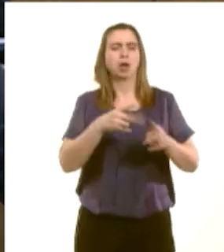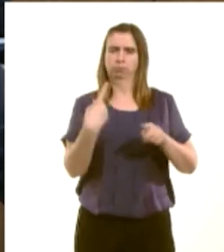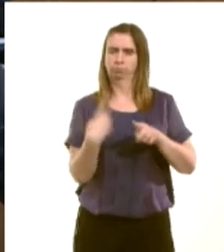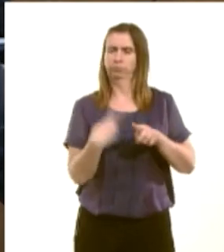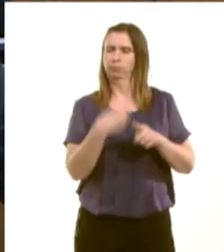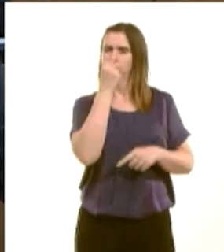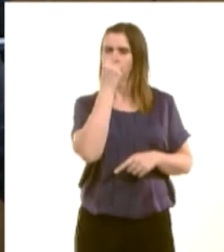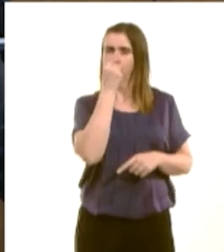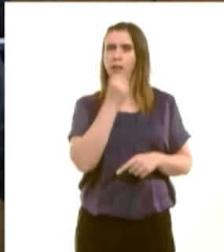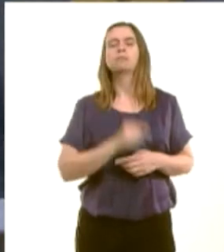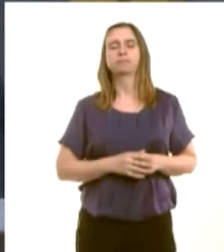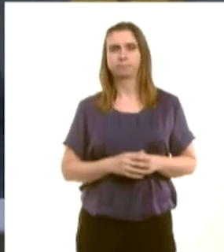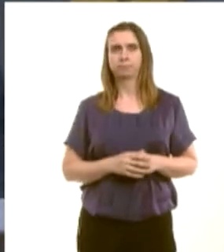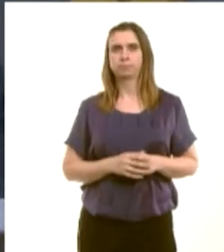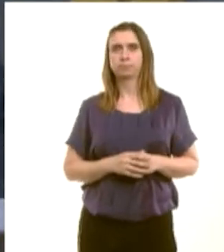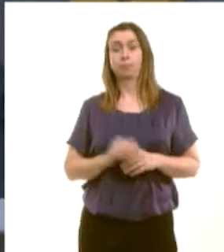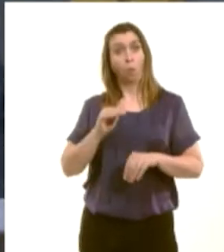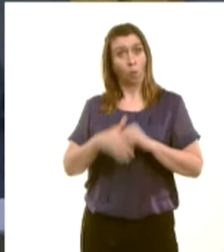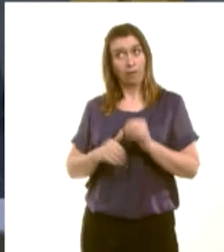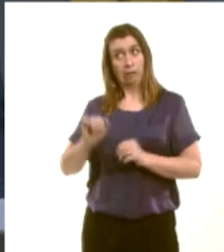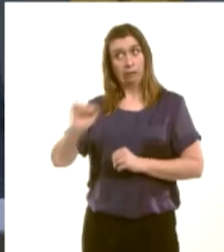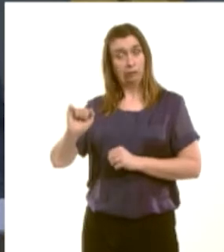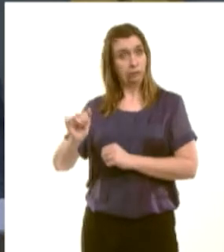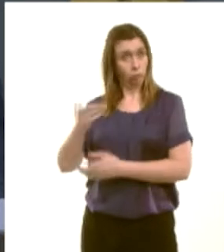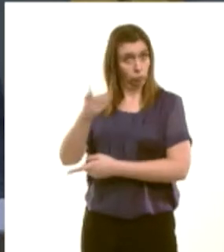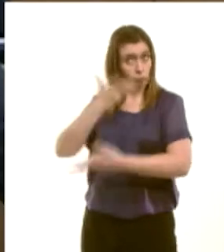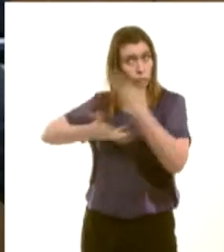Carwyn Jones: With regard to an individualís circumstances, itís difficult for me to comment